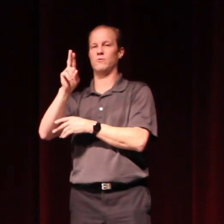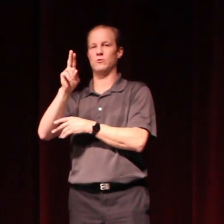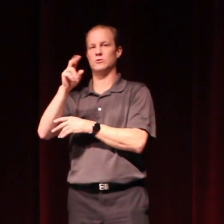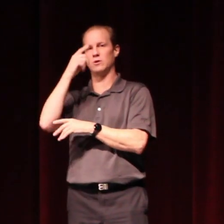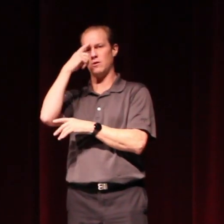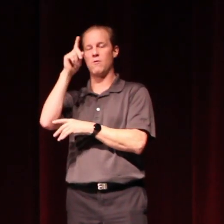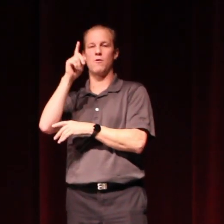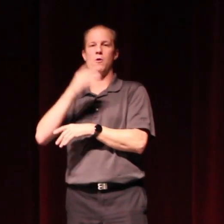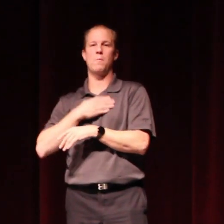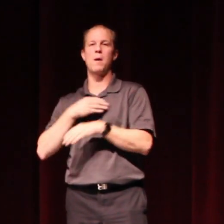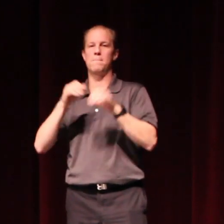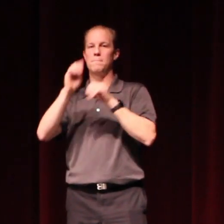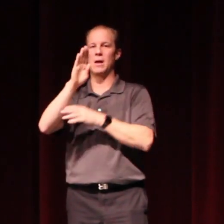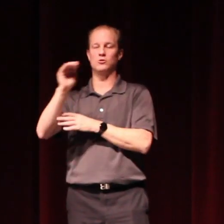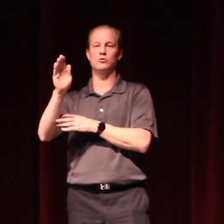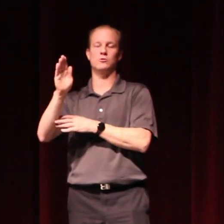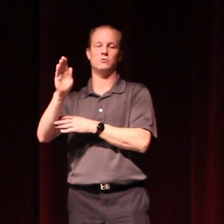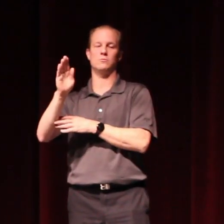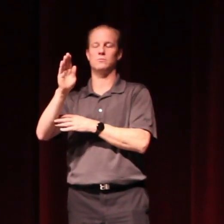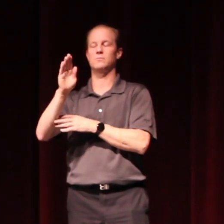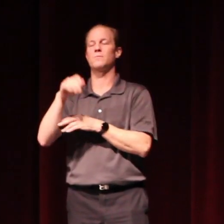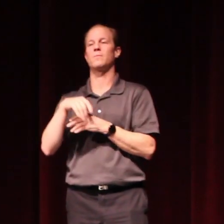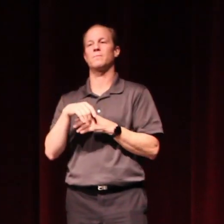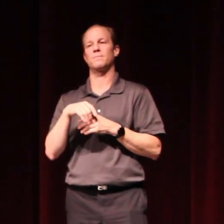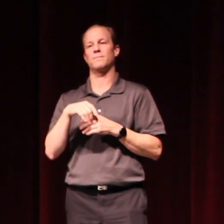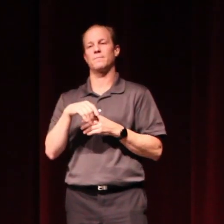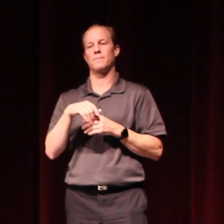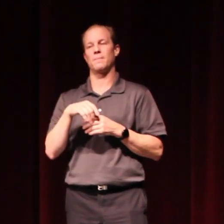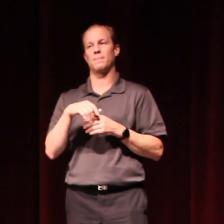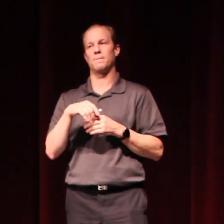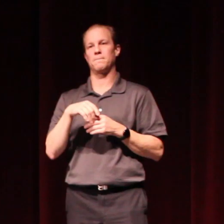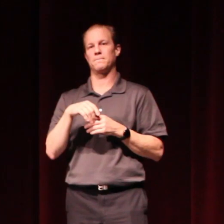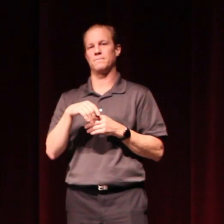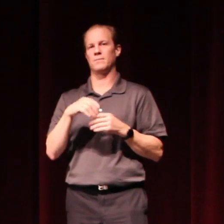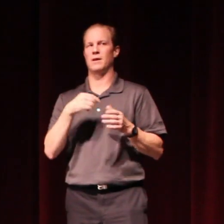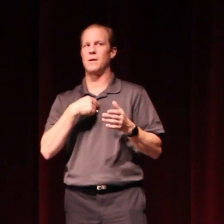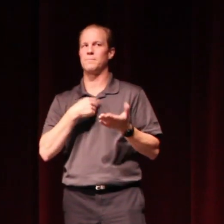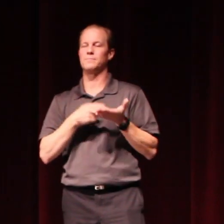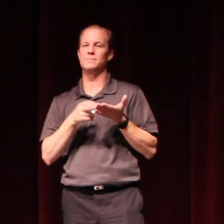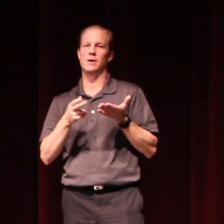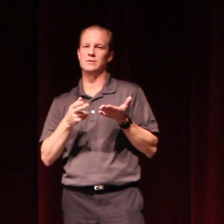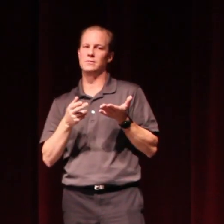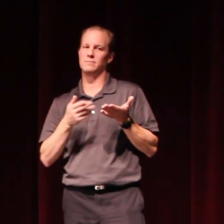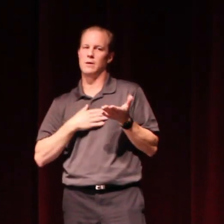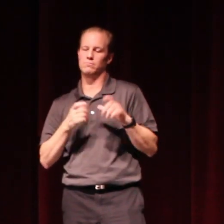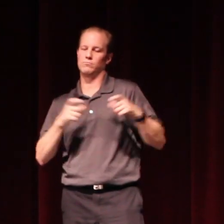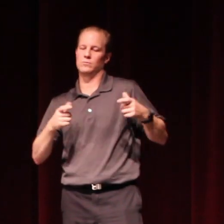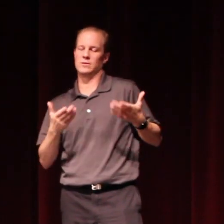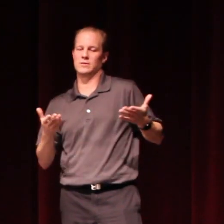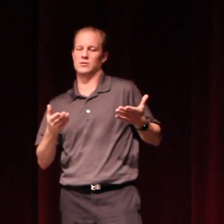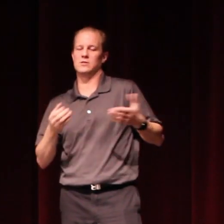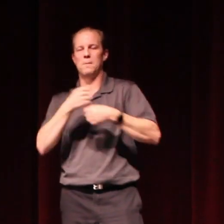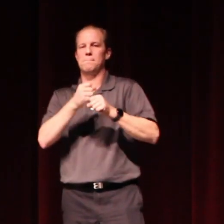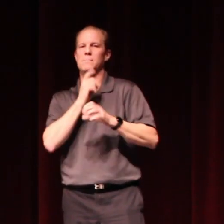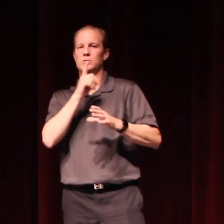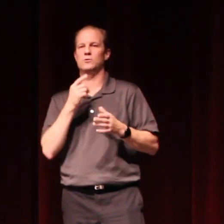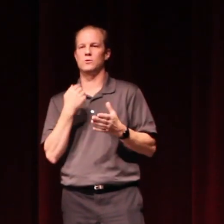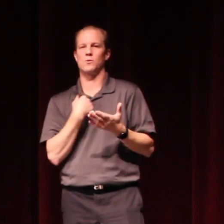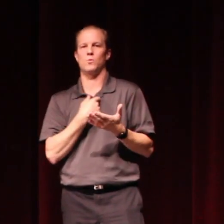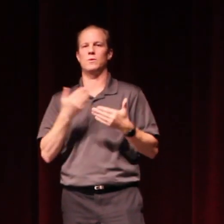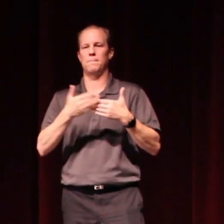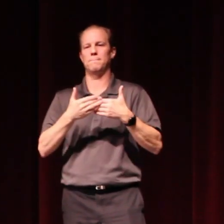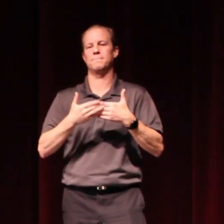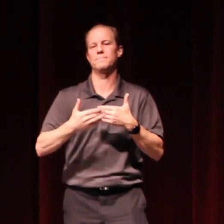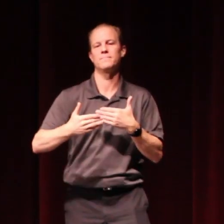science. My big thing here is, and I'm going to be honest, is just to make sure that we continue that